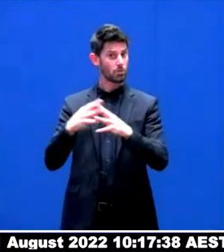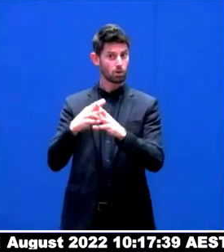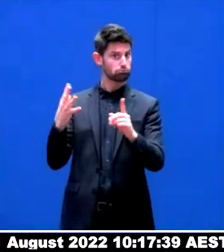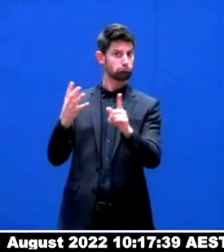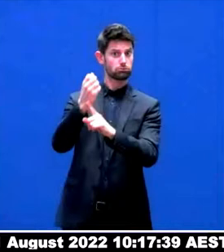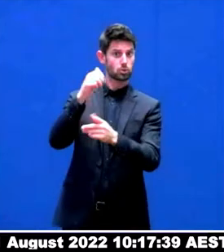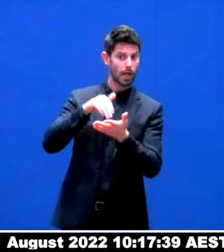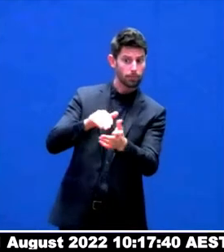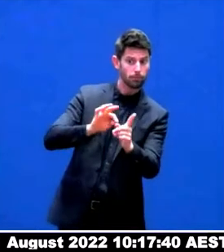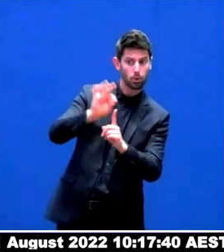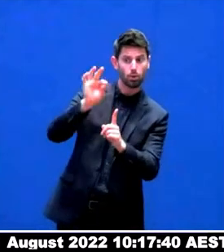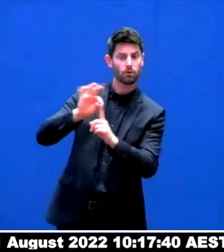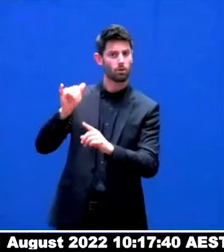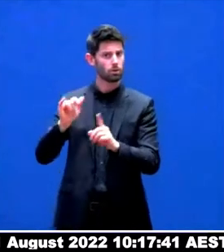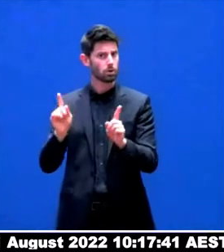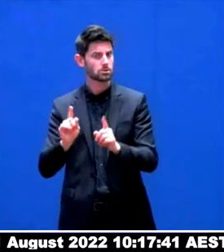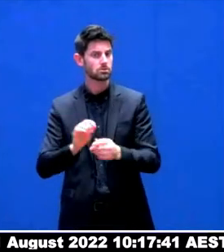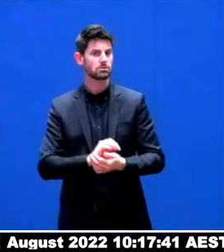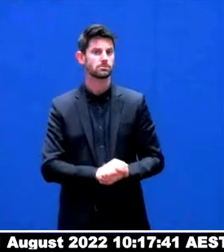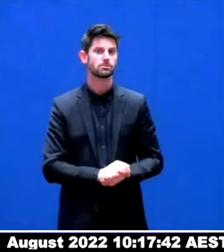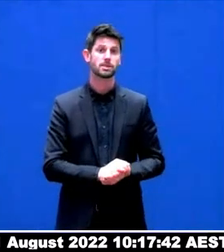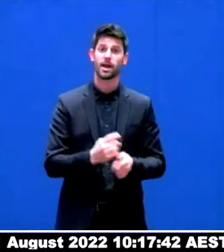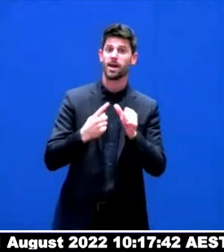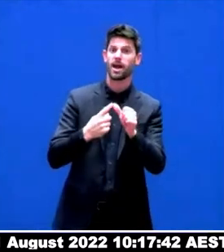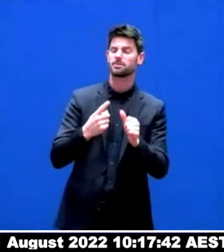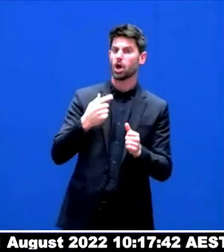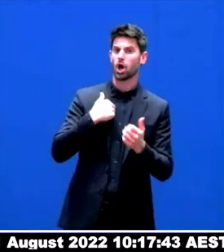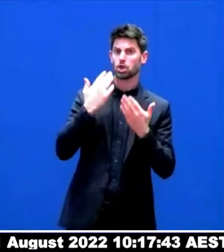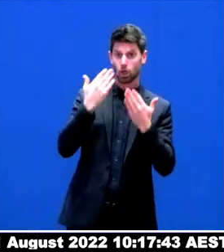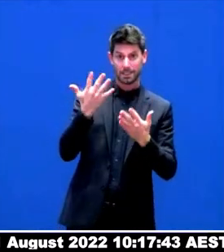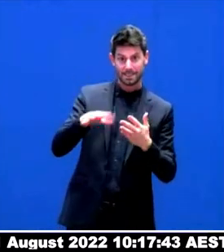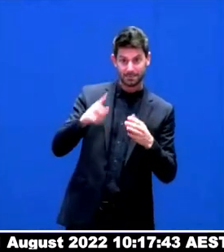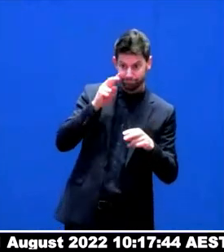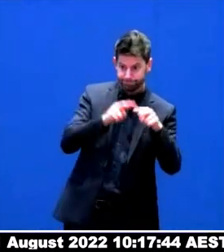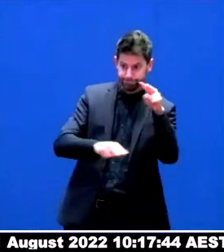homelessness? DEBBIE MITCHELL: No, I don't know if there was an evaluation, but I know